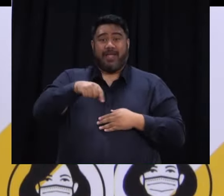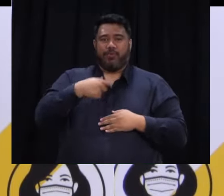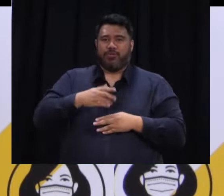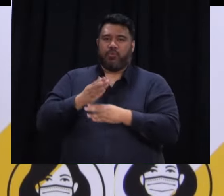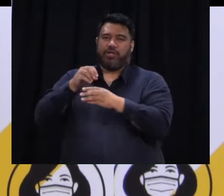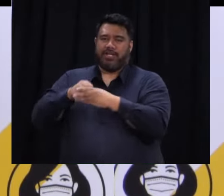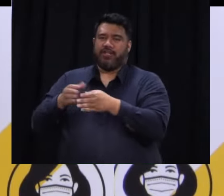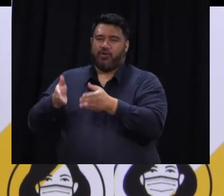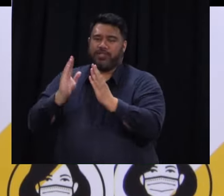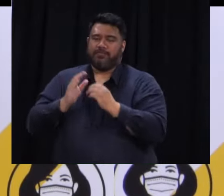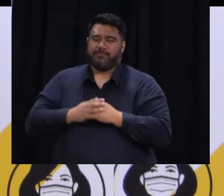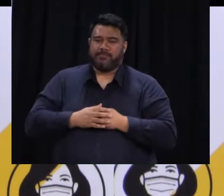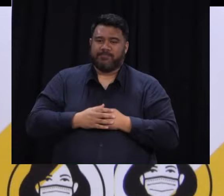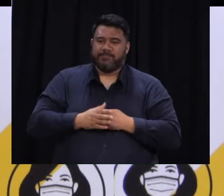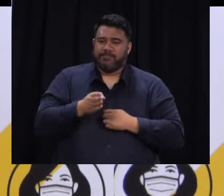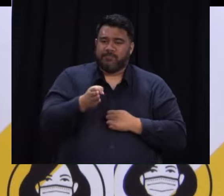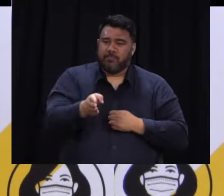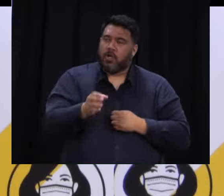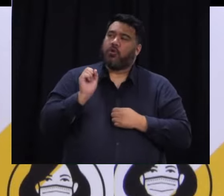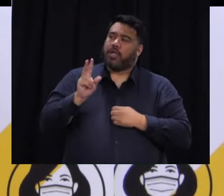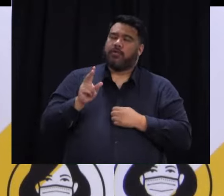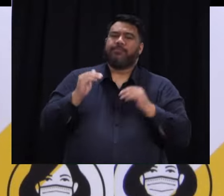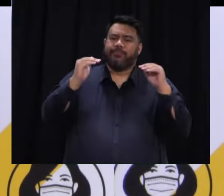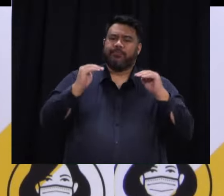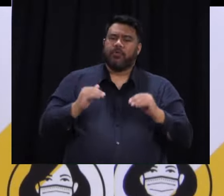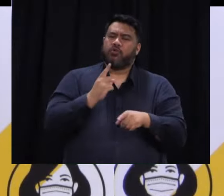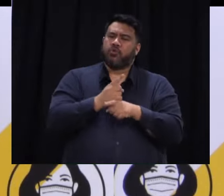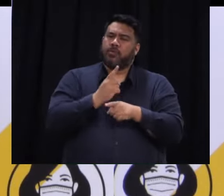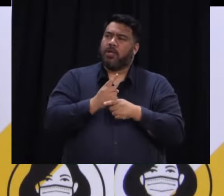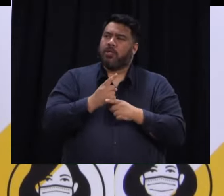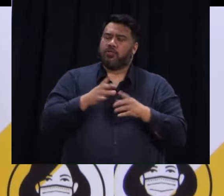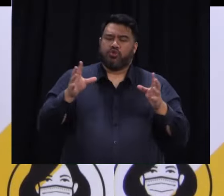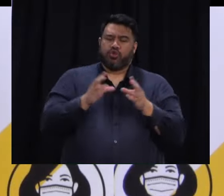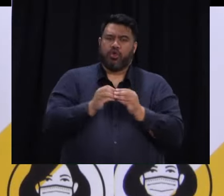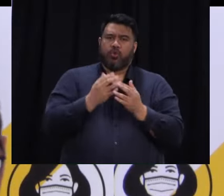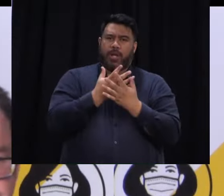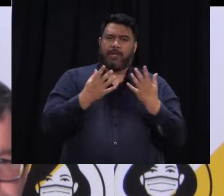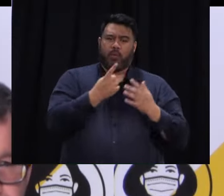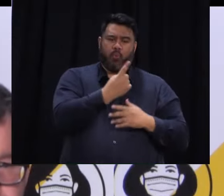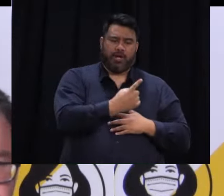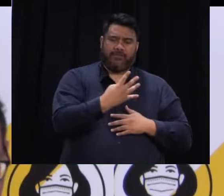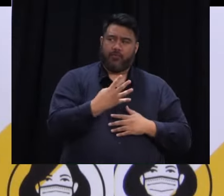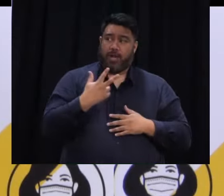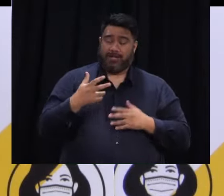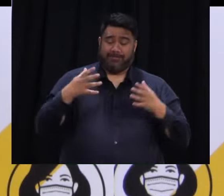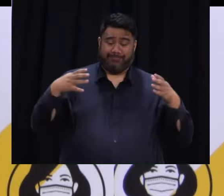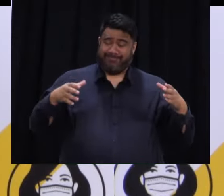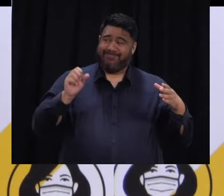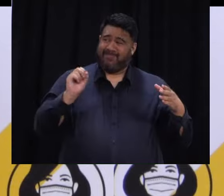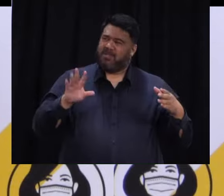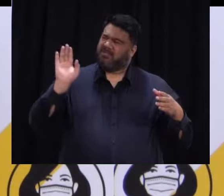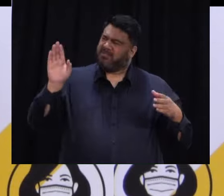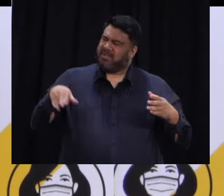other way. So the infection didn't come from MIQ, it was a person who had it and wept and